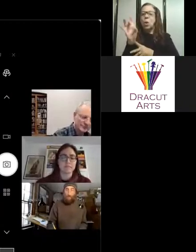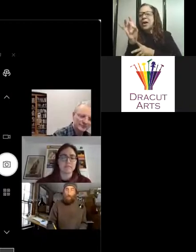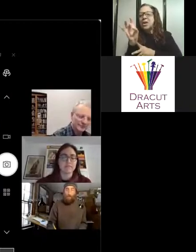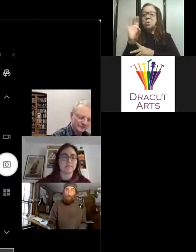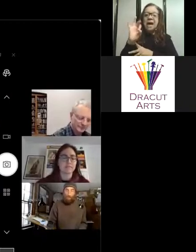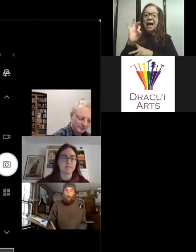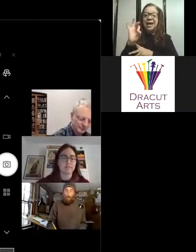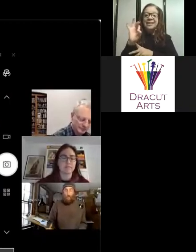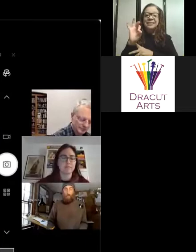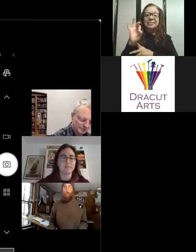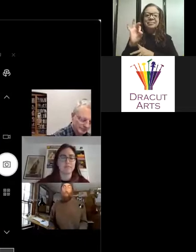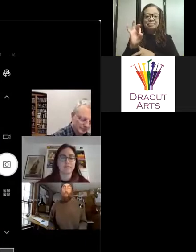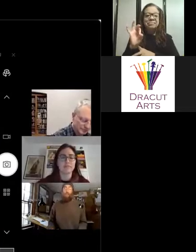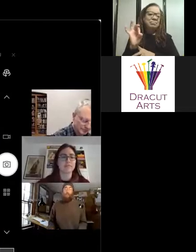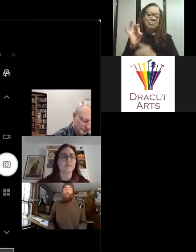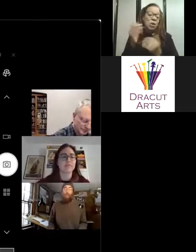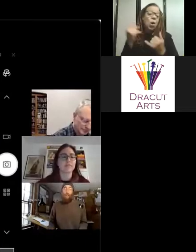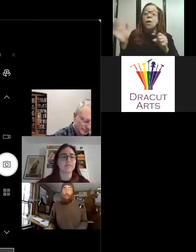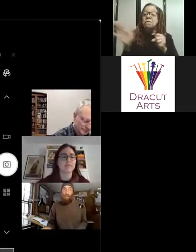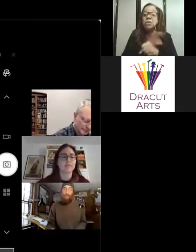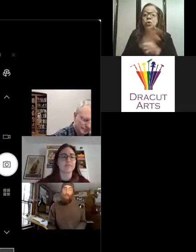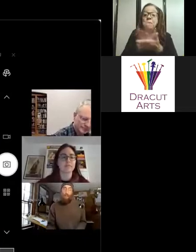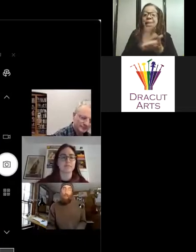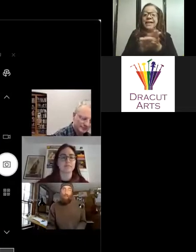Or we can fill the page with them too. But for now, if you just draw a few